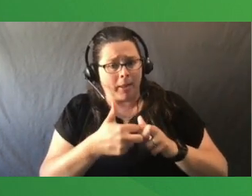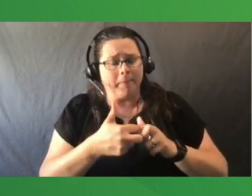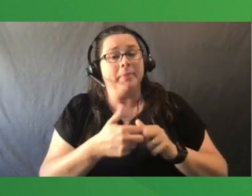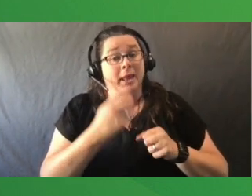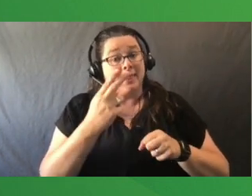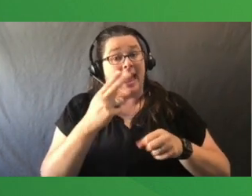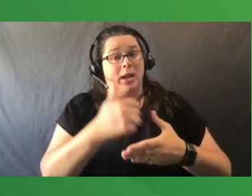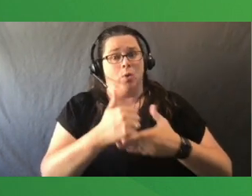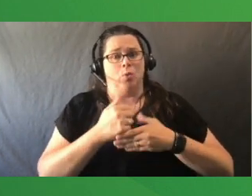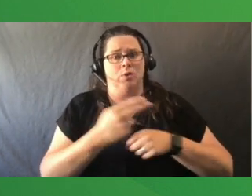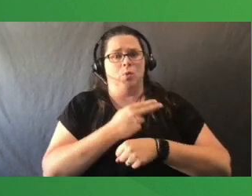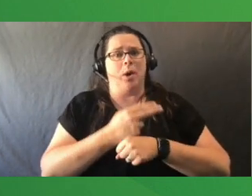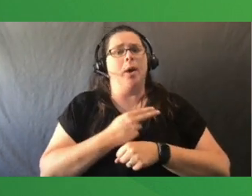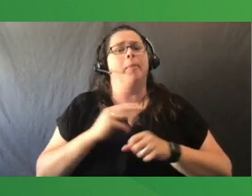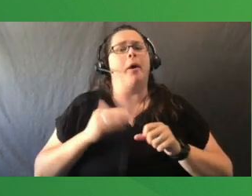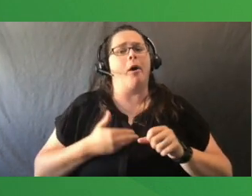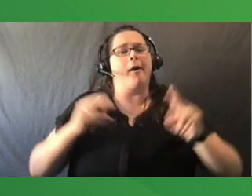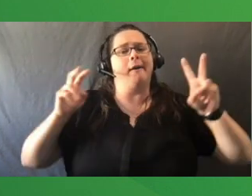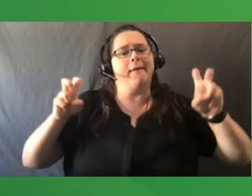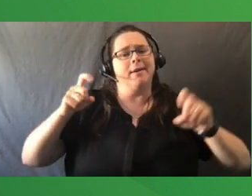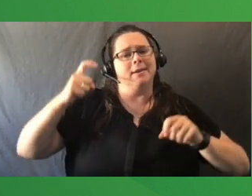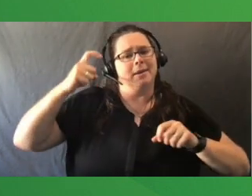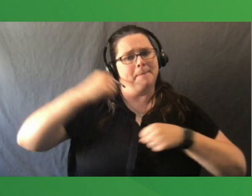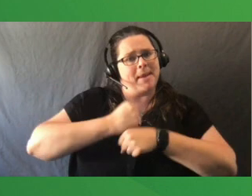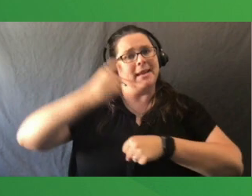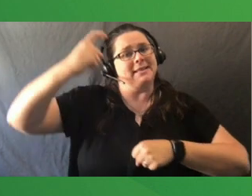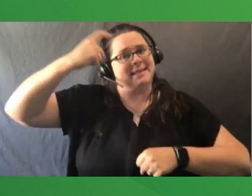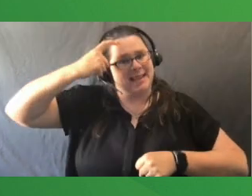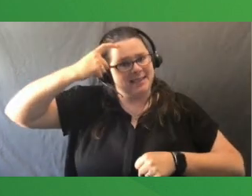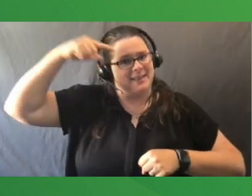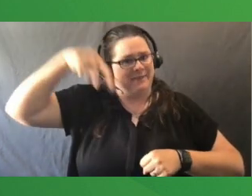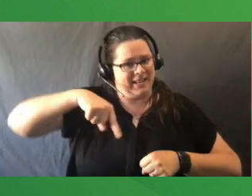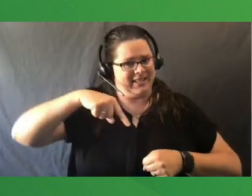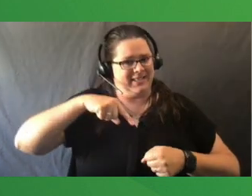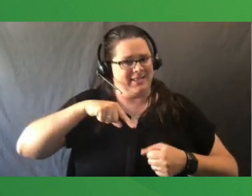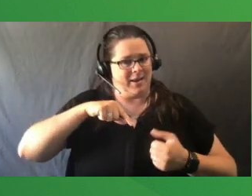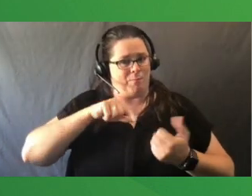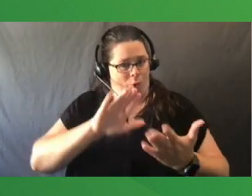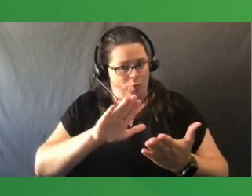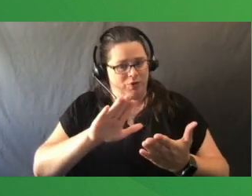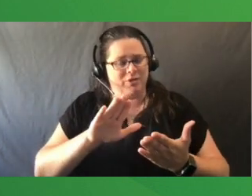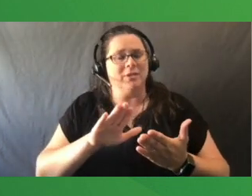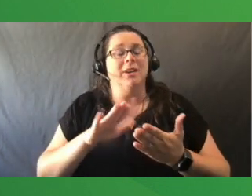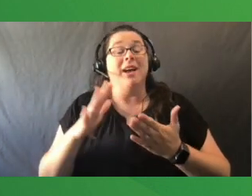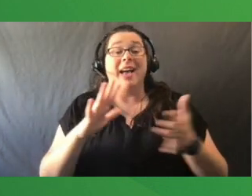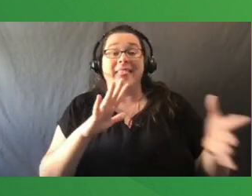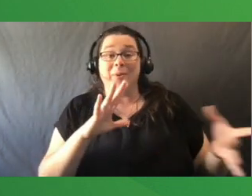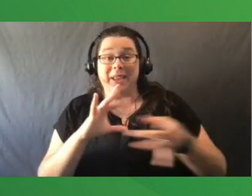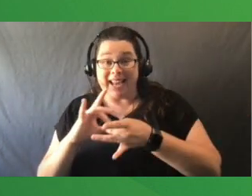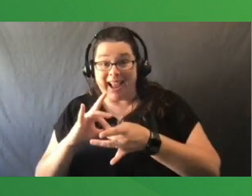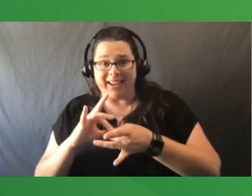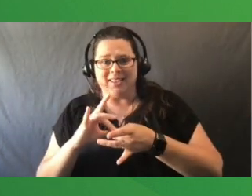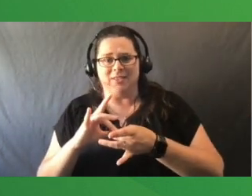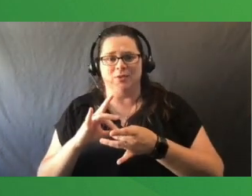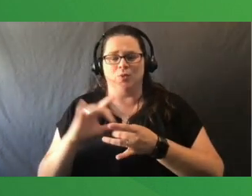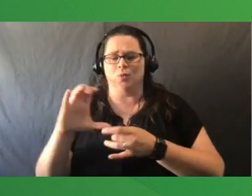approach to writing lessons. And now let's connect in the climate change piece since that's the other piece of of this